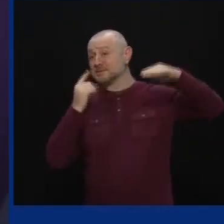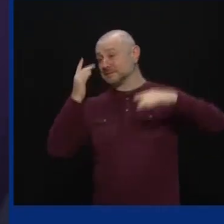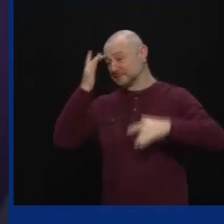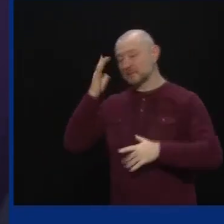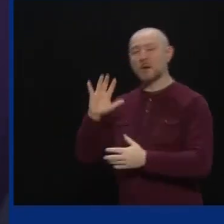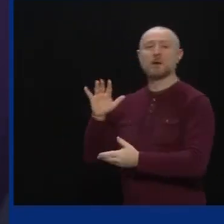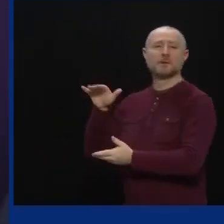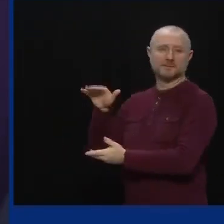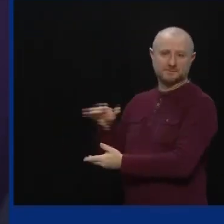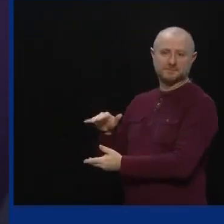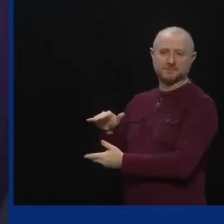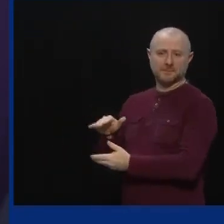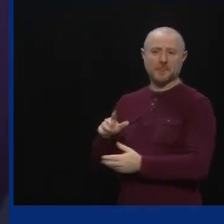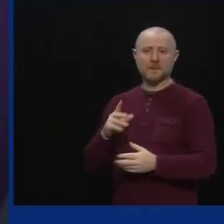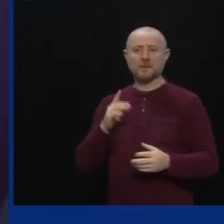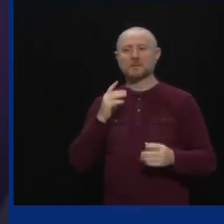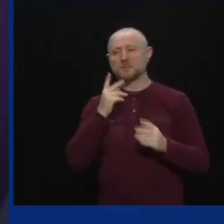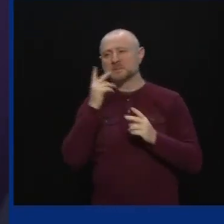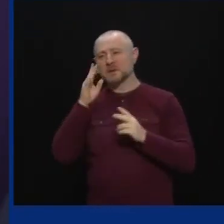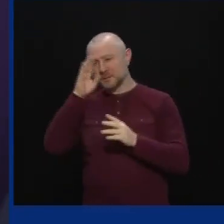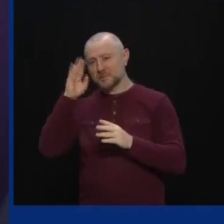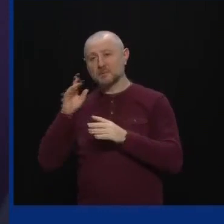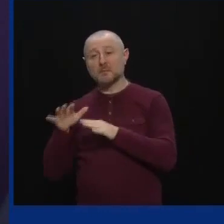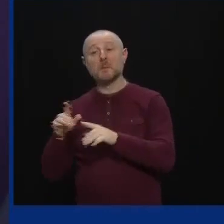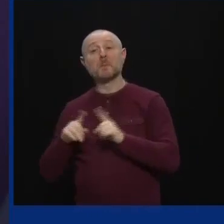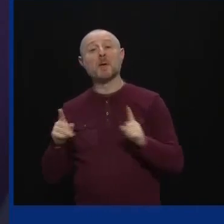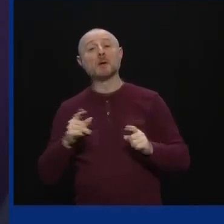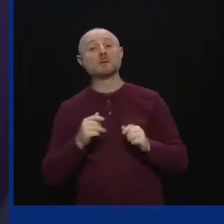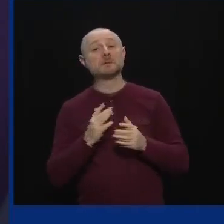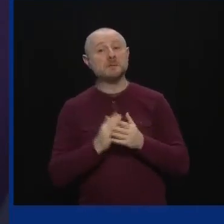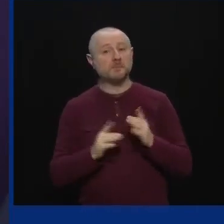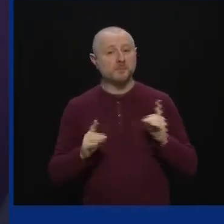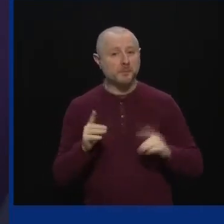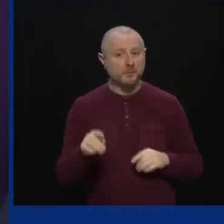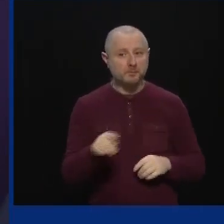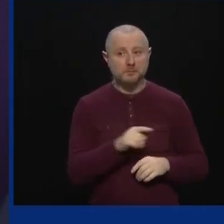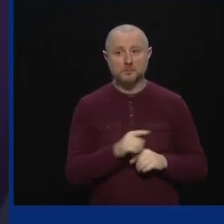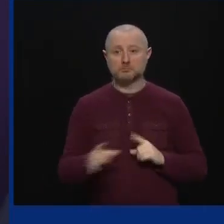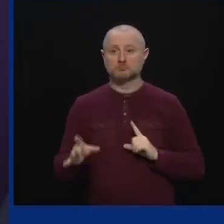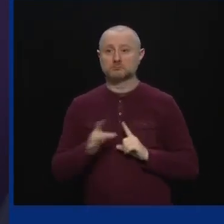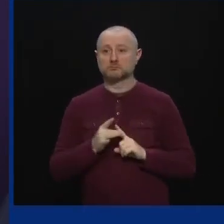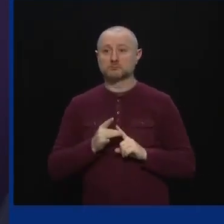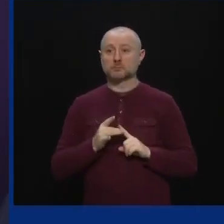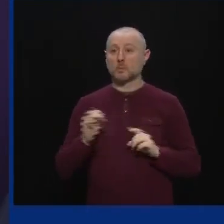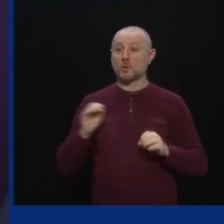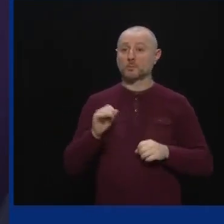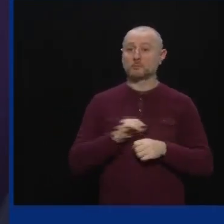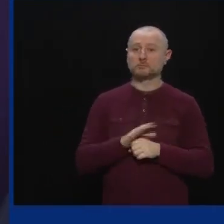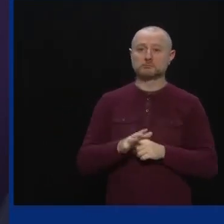PROPORTION RELATIVELY TO THE NUMBER OF PEOPLE FOUND POSITIVE WHO HAVE BEEN HOSPITALIZED. BUT IT SHOULD BE CLEAR THAT